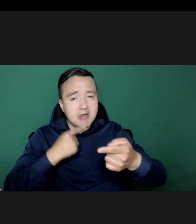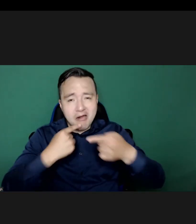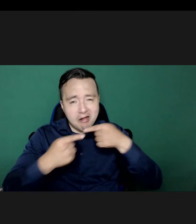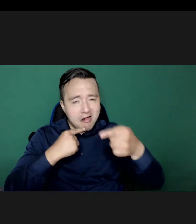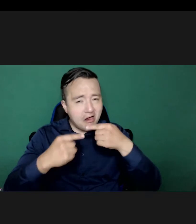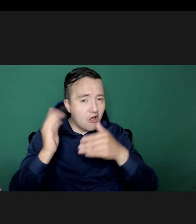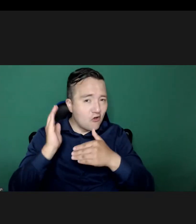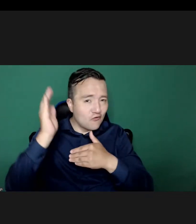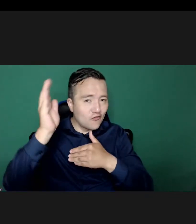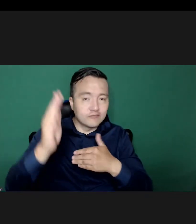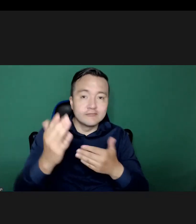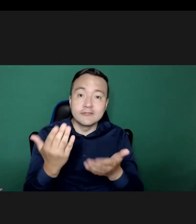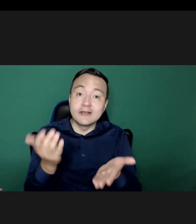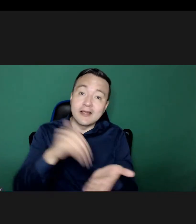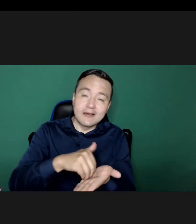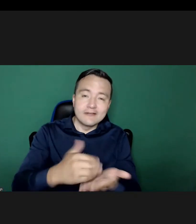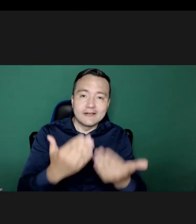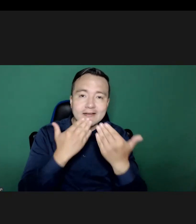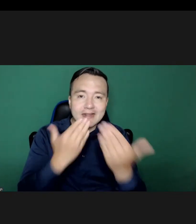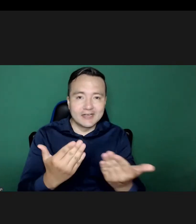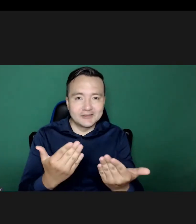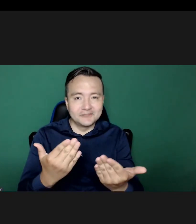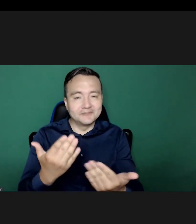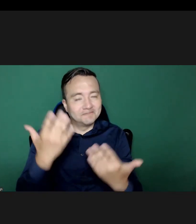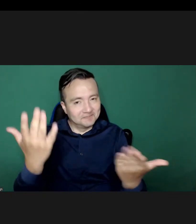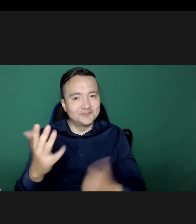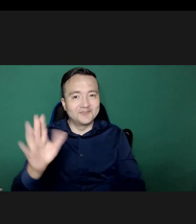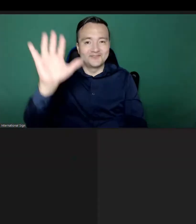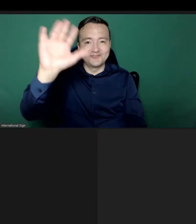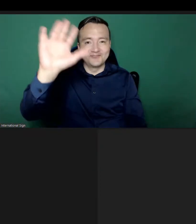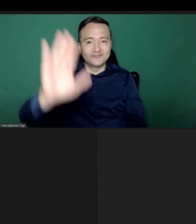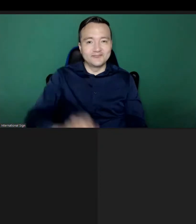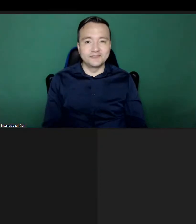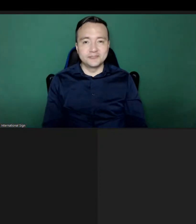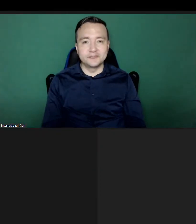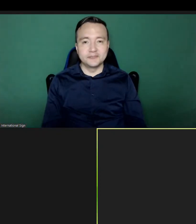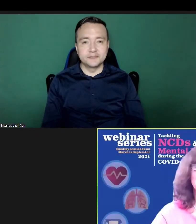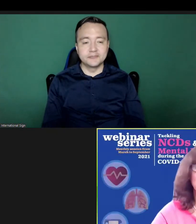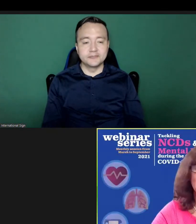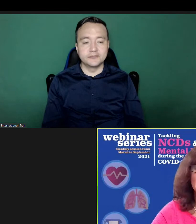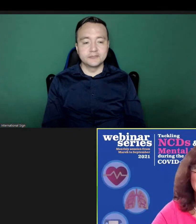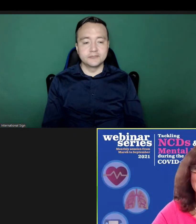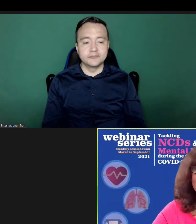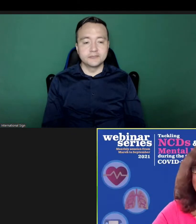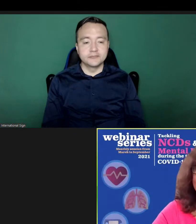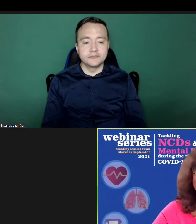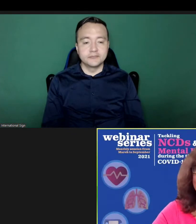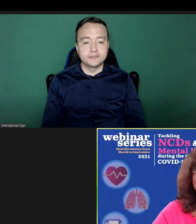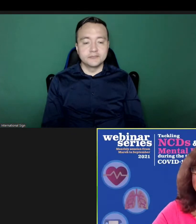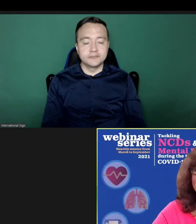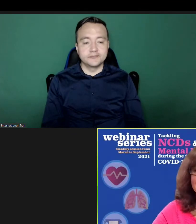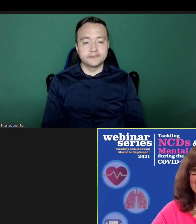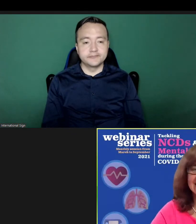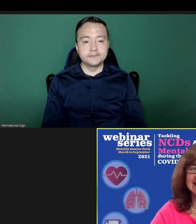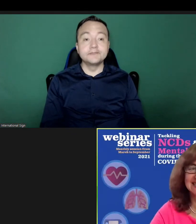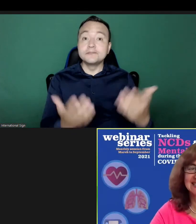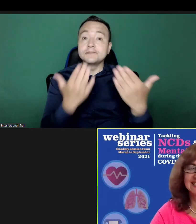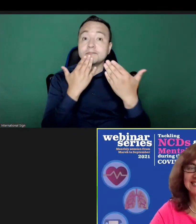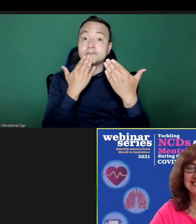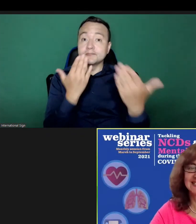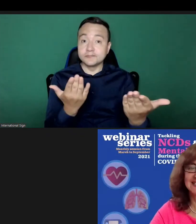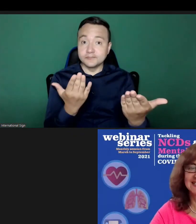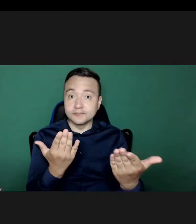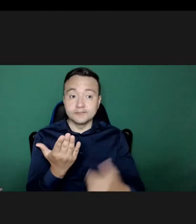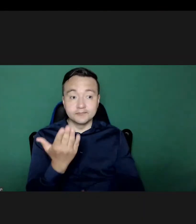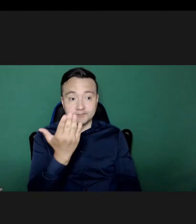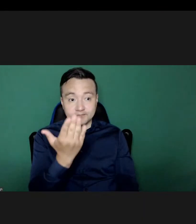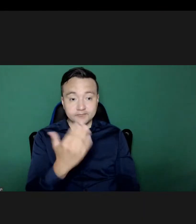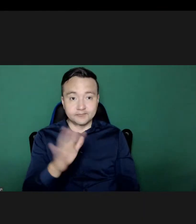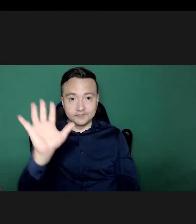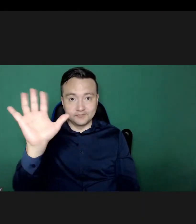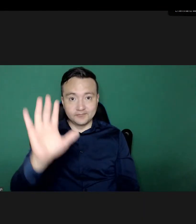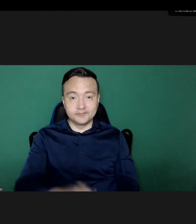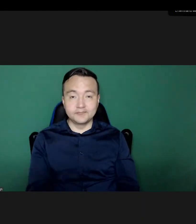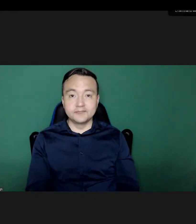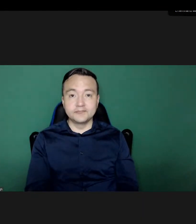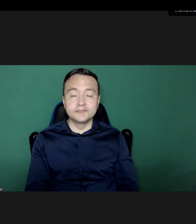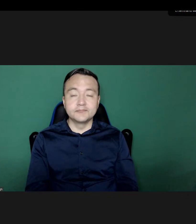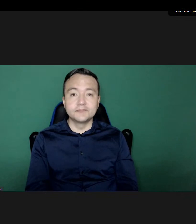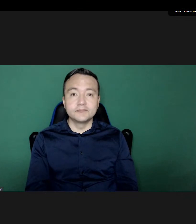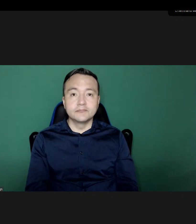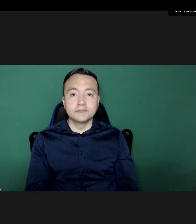And goodbye from all of us.